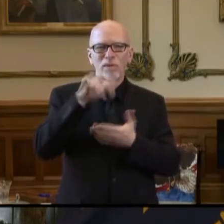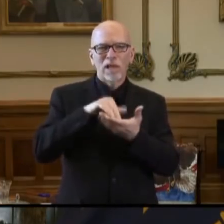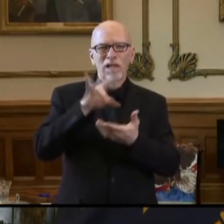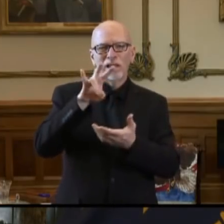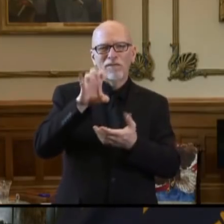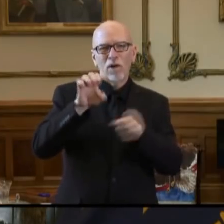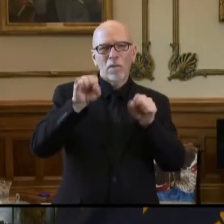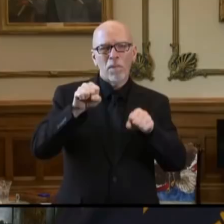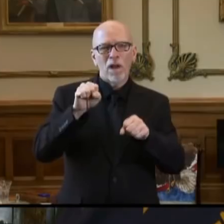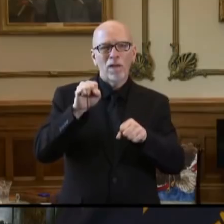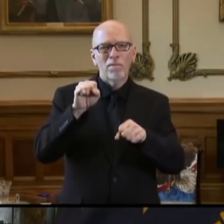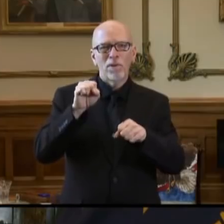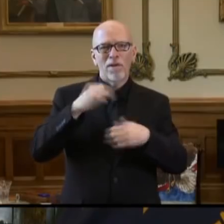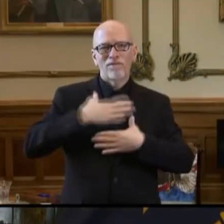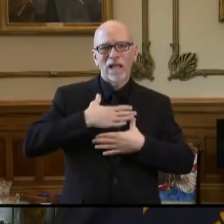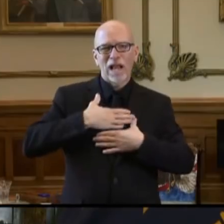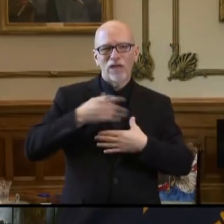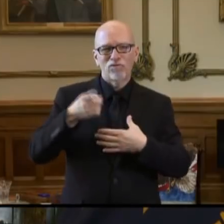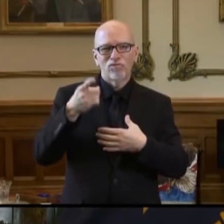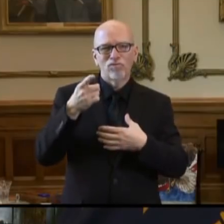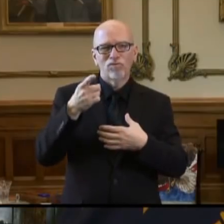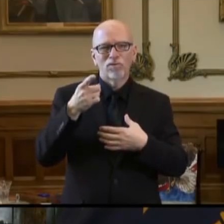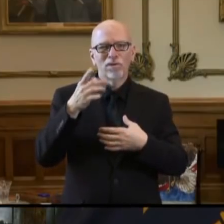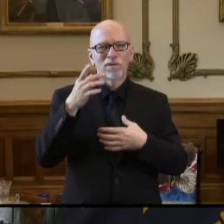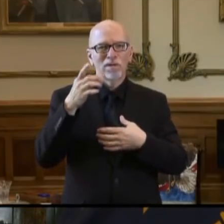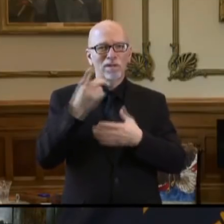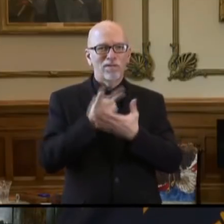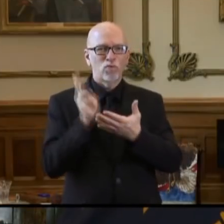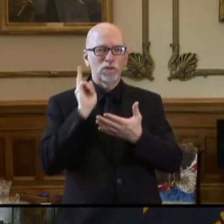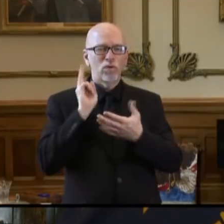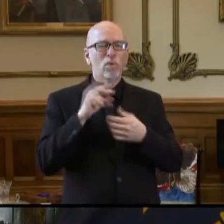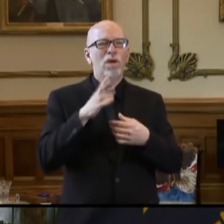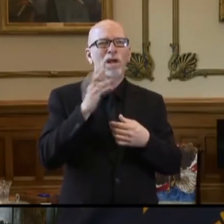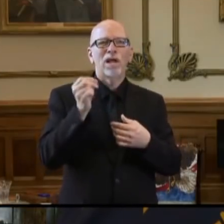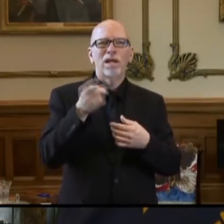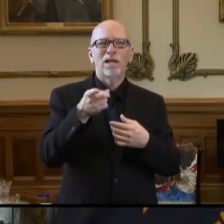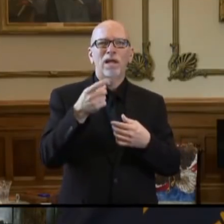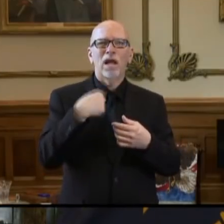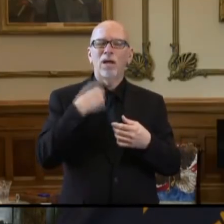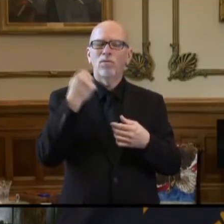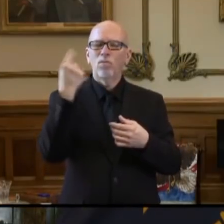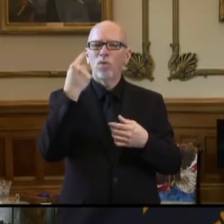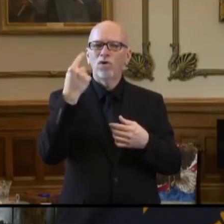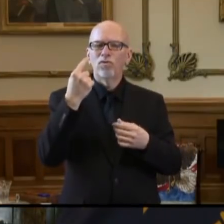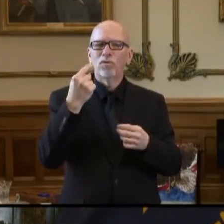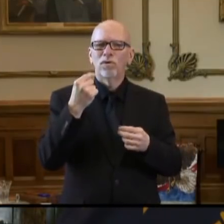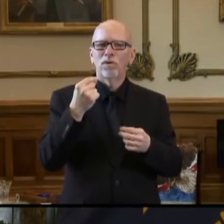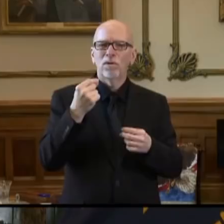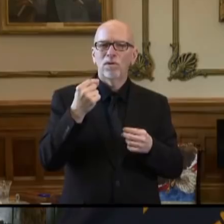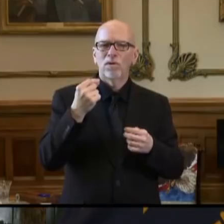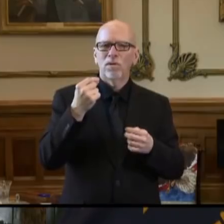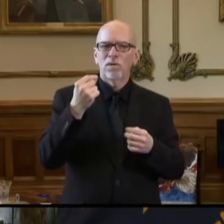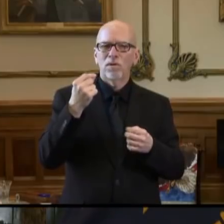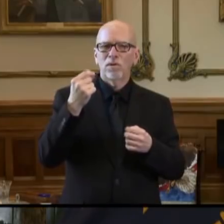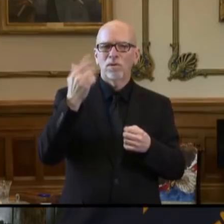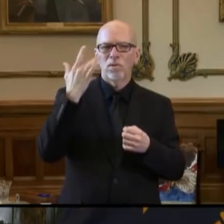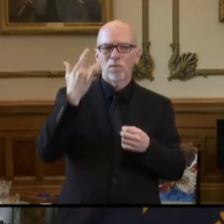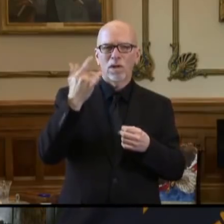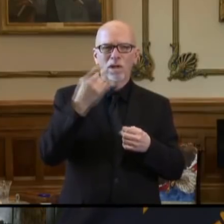QUESTION IS ABOUT SOME SOME REPORTS EARLIER TODAY THAT SENATOR MIKE BROWN SAID THAT WE HAD THIRTY SEVEN HUNDRED HOSPITAL BEDS VENTILATORS AS OF